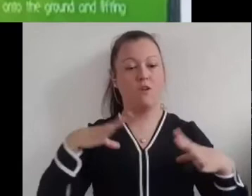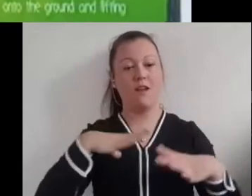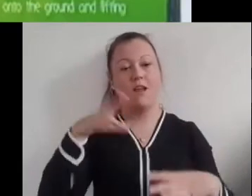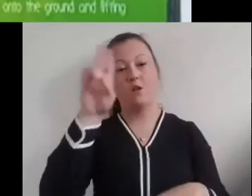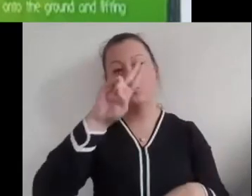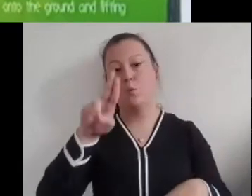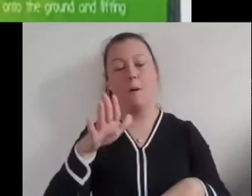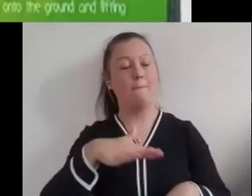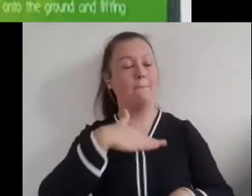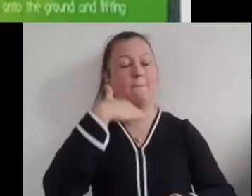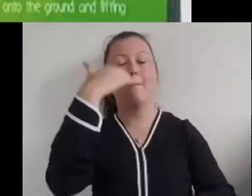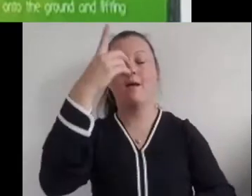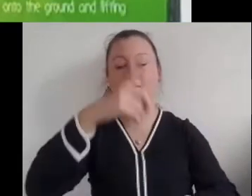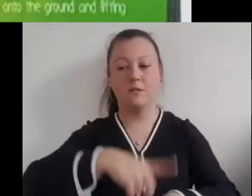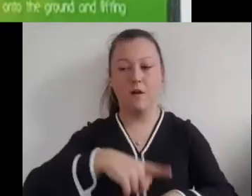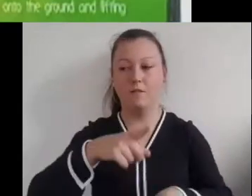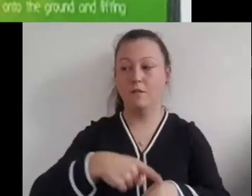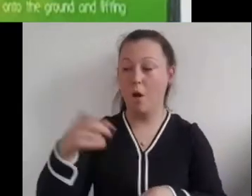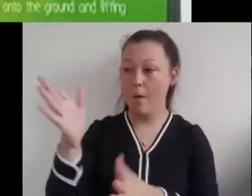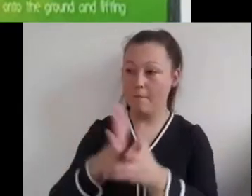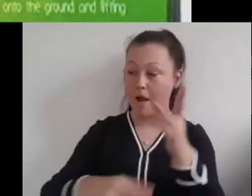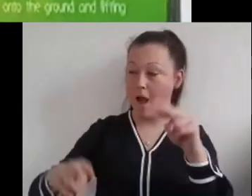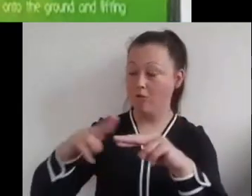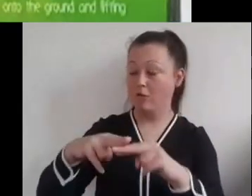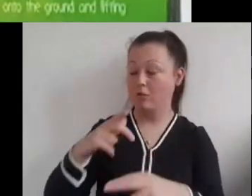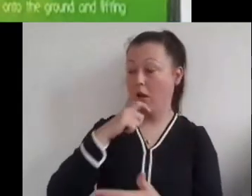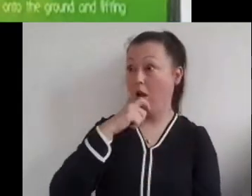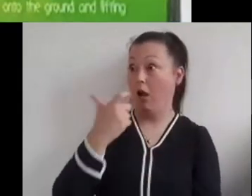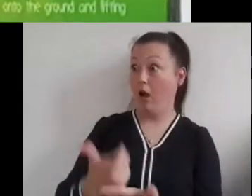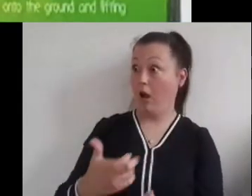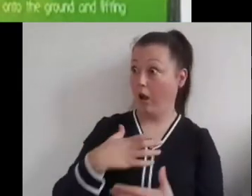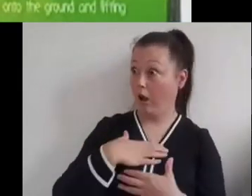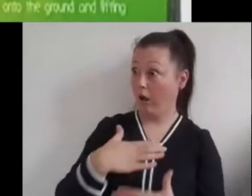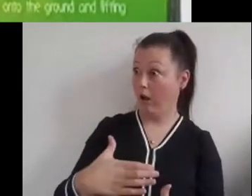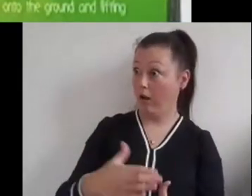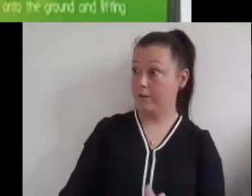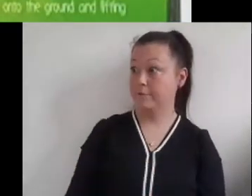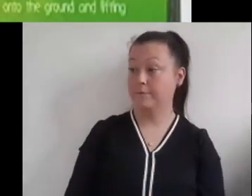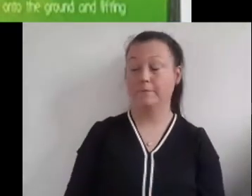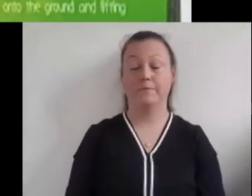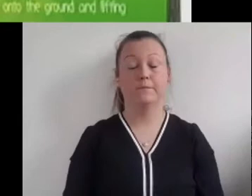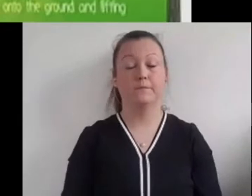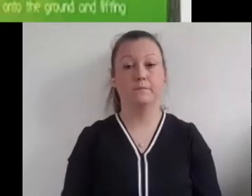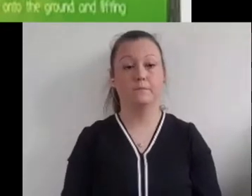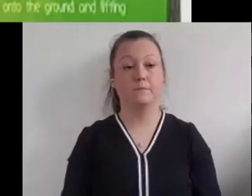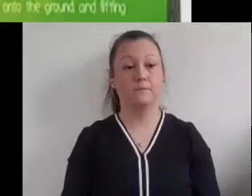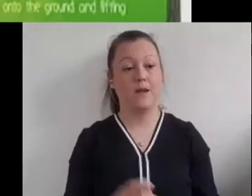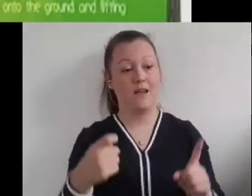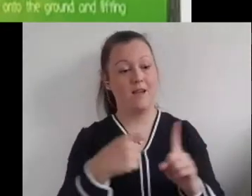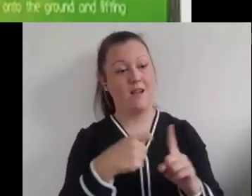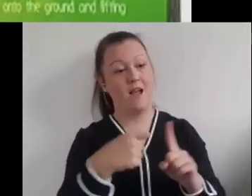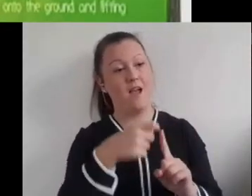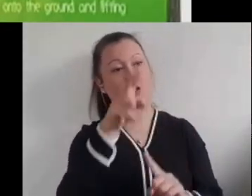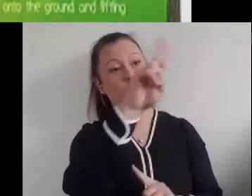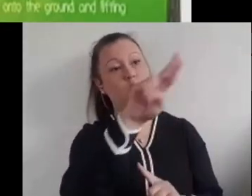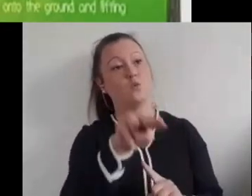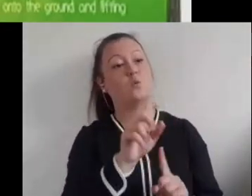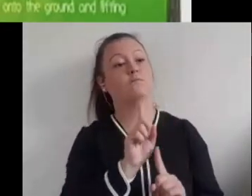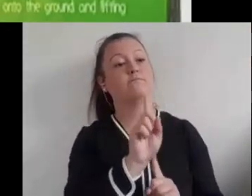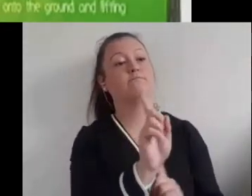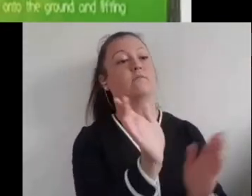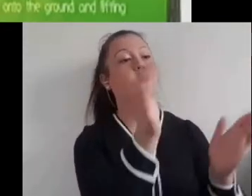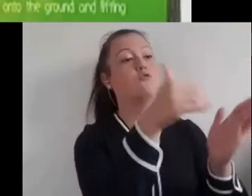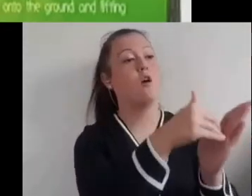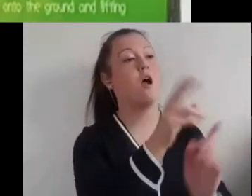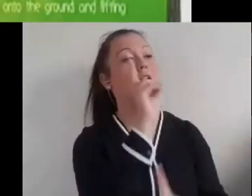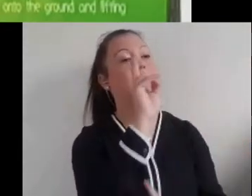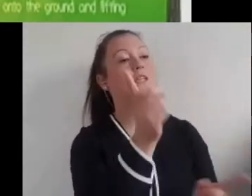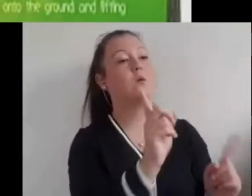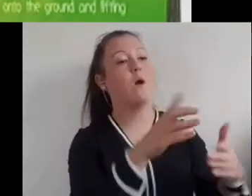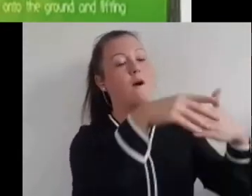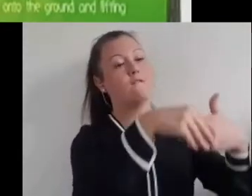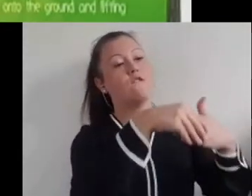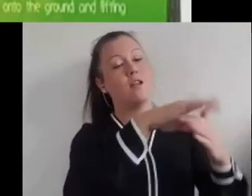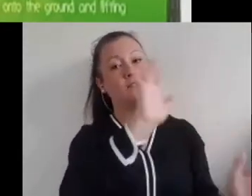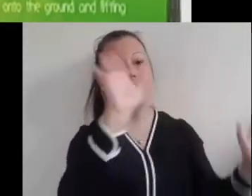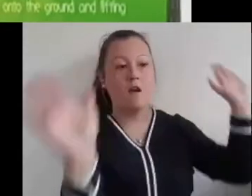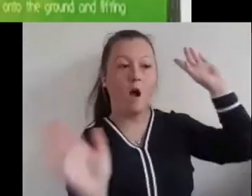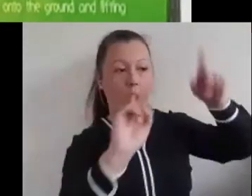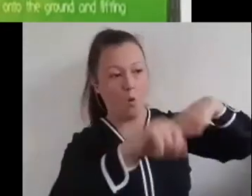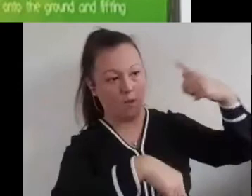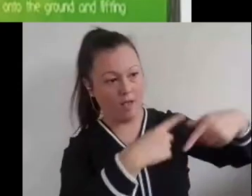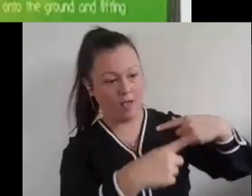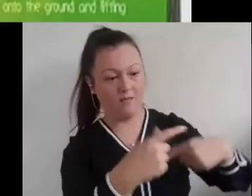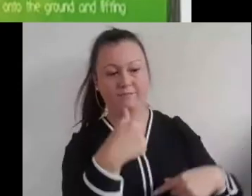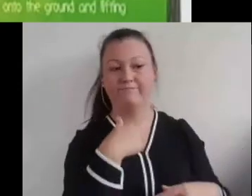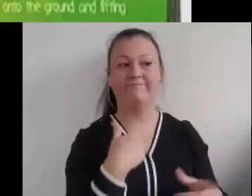When Kate arrived at school, her friends were doing cartwheels. Kate never joined in because she couldn't do a cartwheel and she did not want to fail in front of her friends.